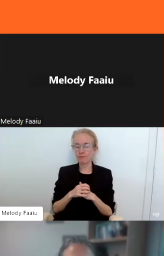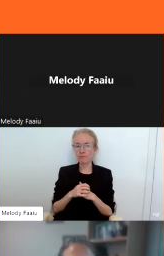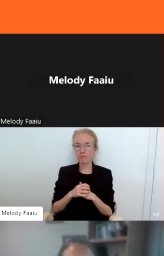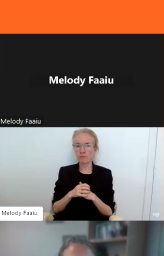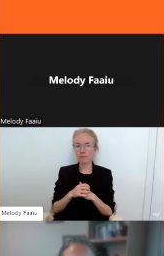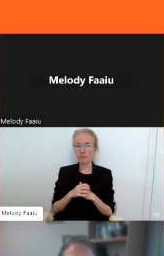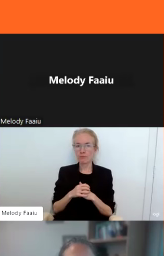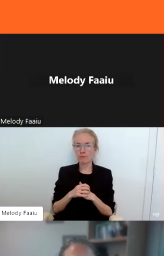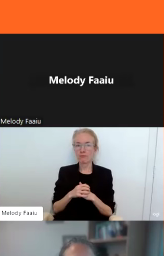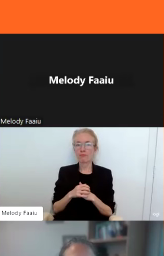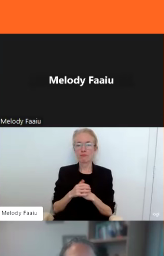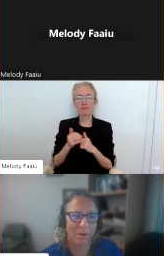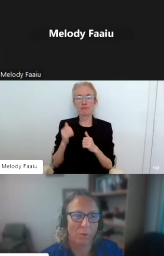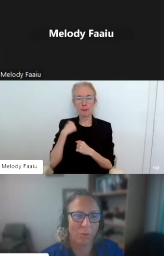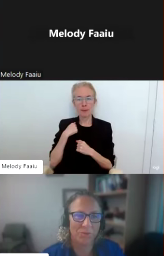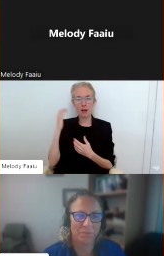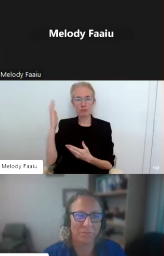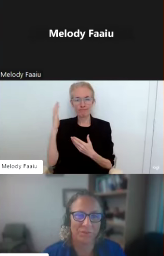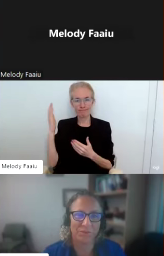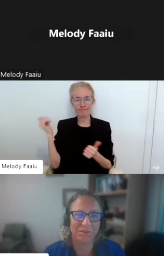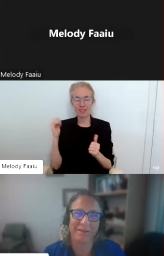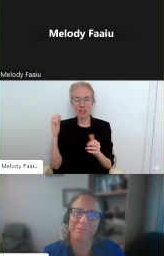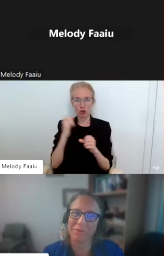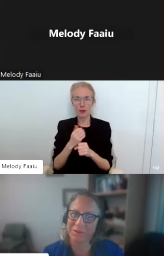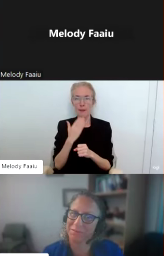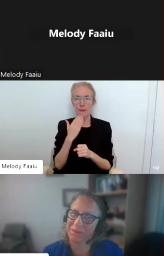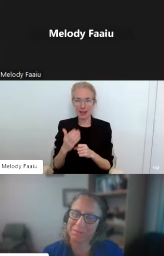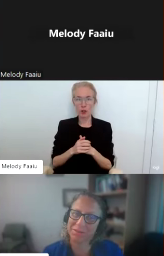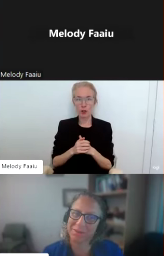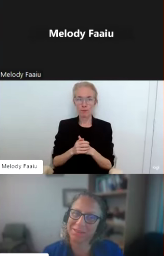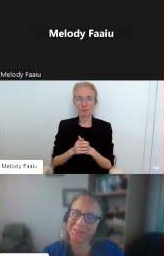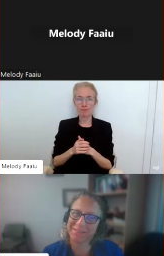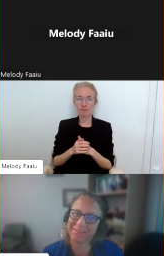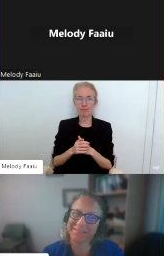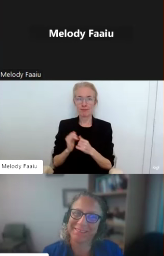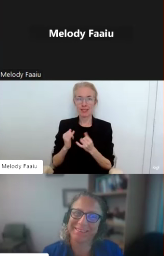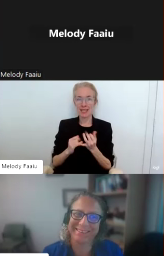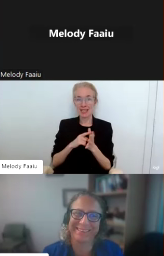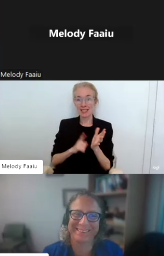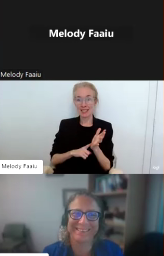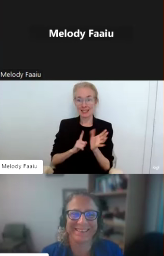thank you. Awesome George. I'm not going to forget page 20, that's